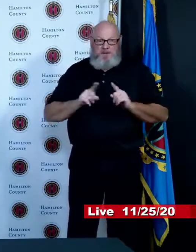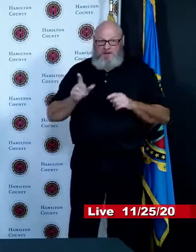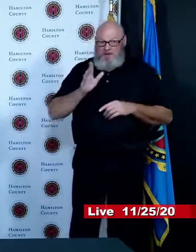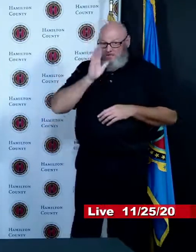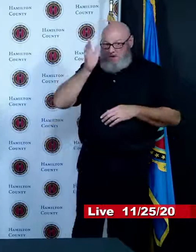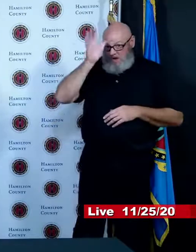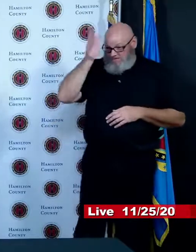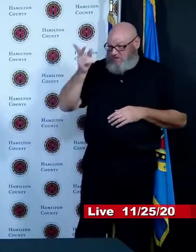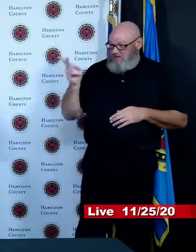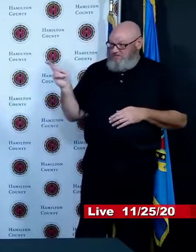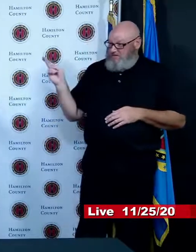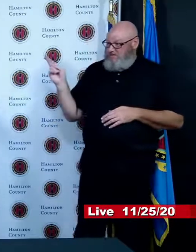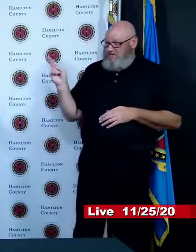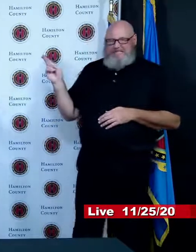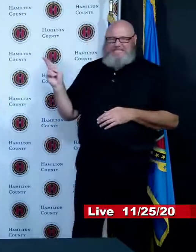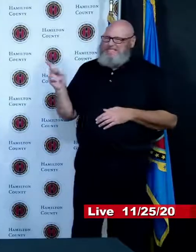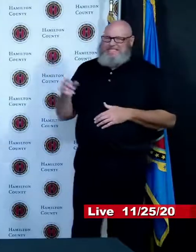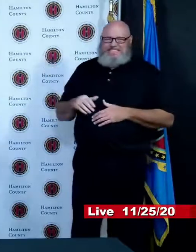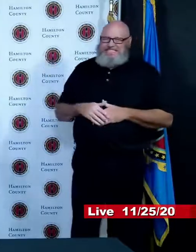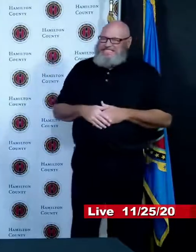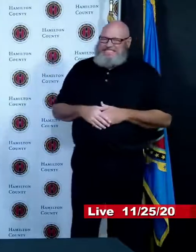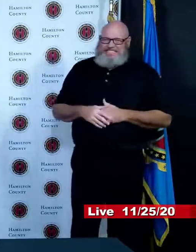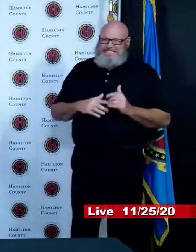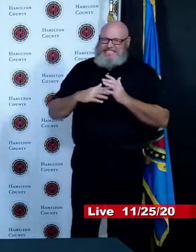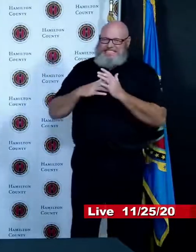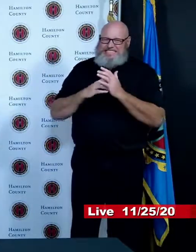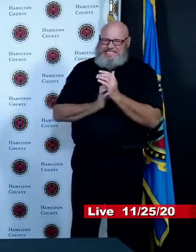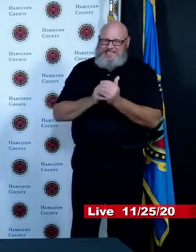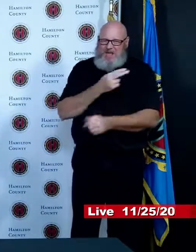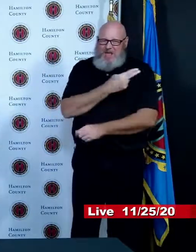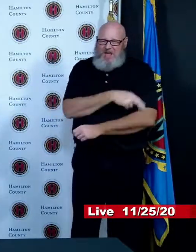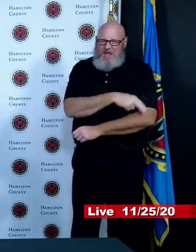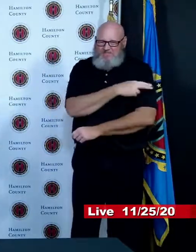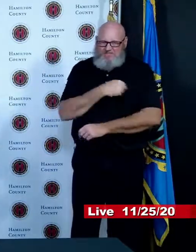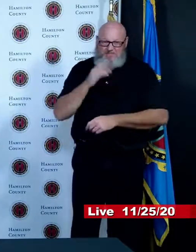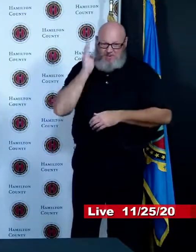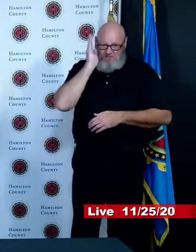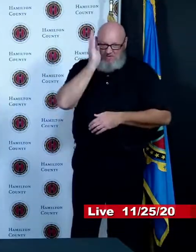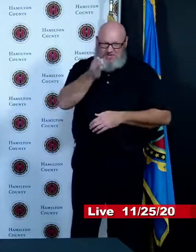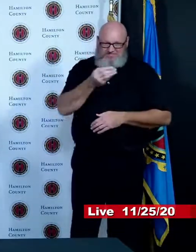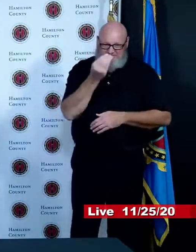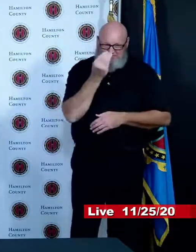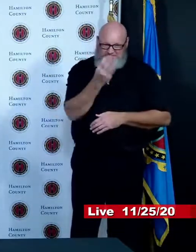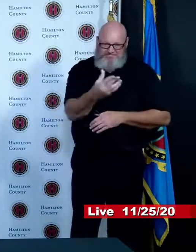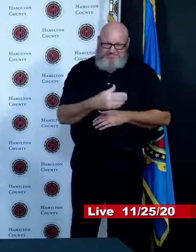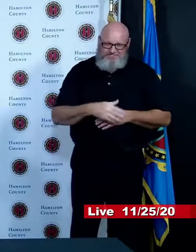and there's this misconception that that people in the hospitals all have co-morbidities and things